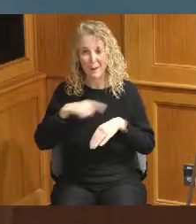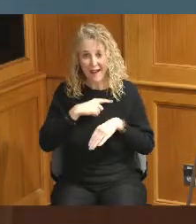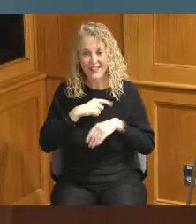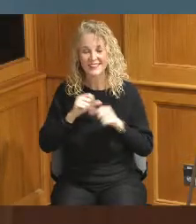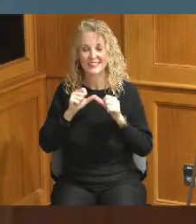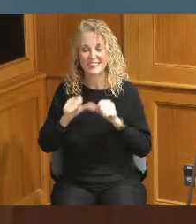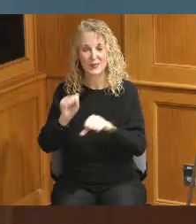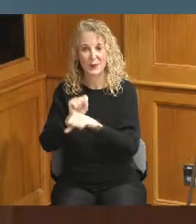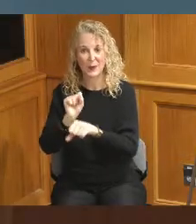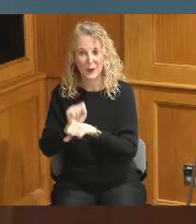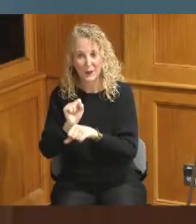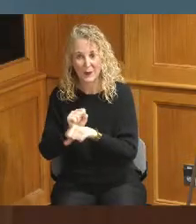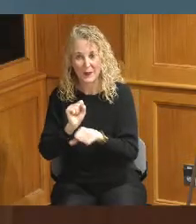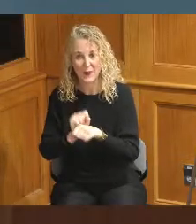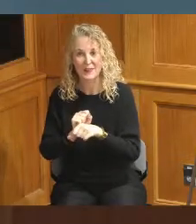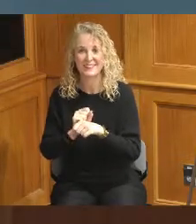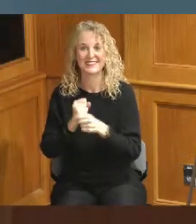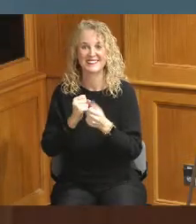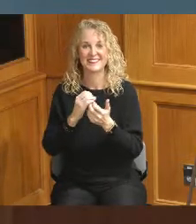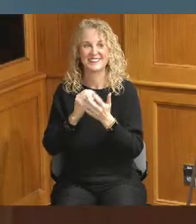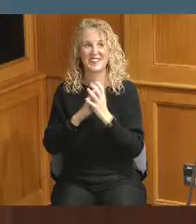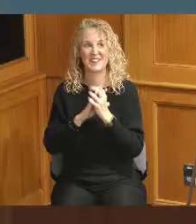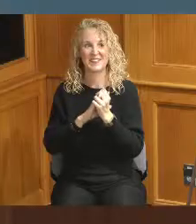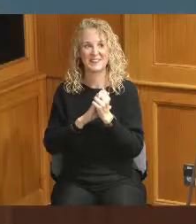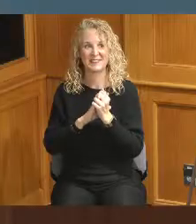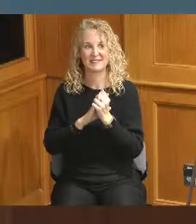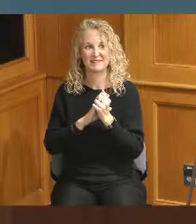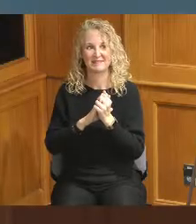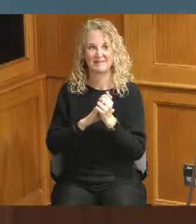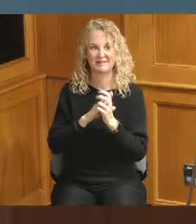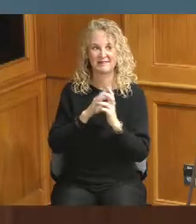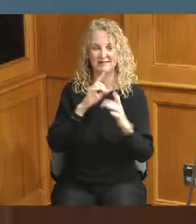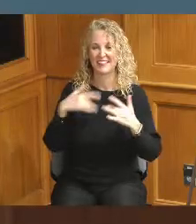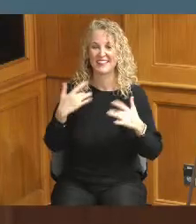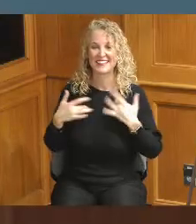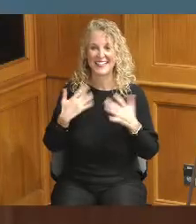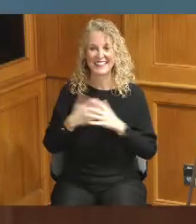and support a lot of the partners that we work with which is a big focus of what we do so great